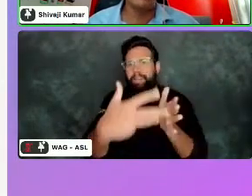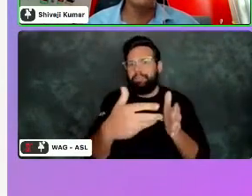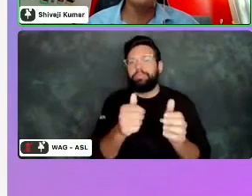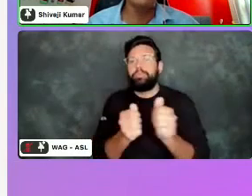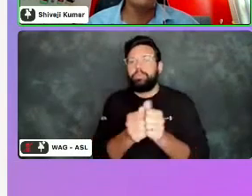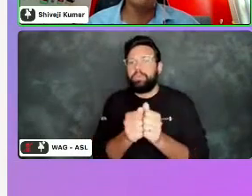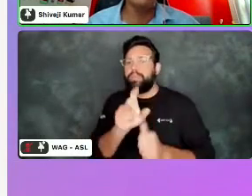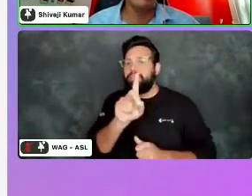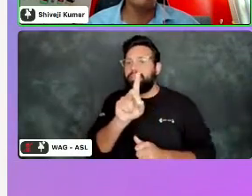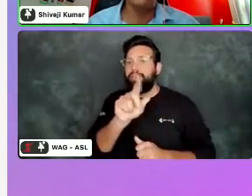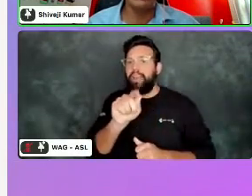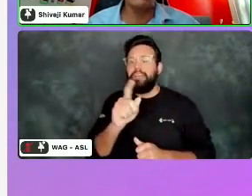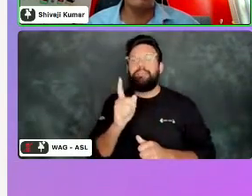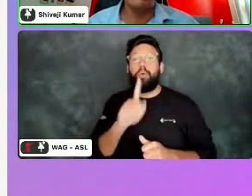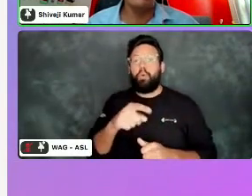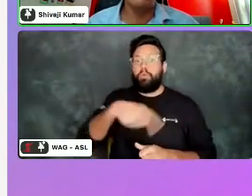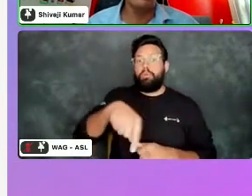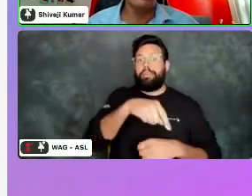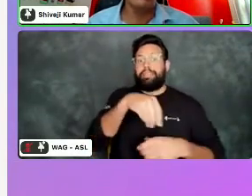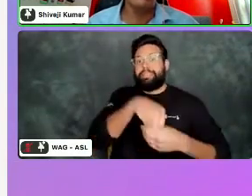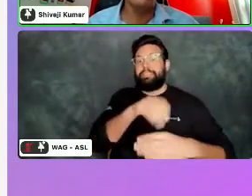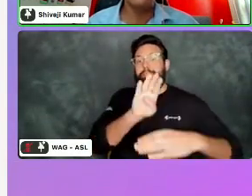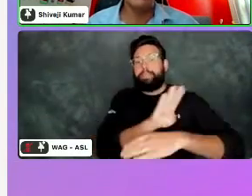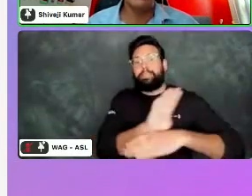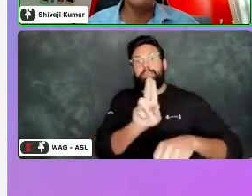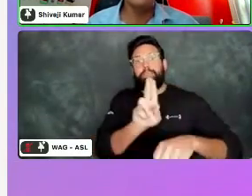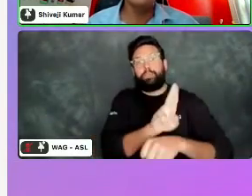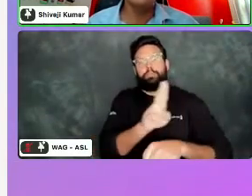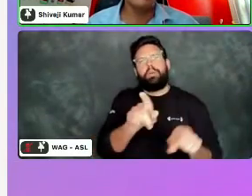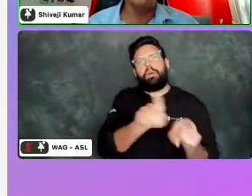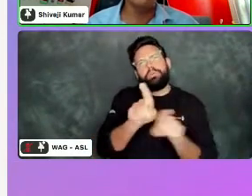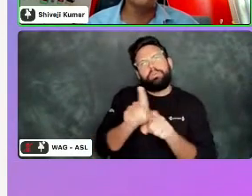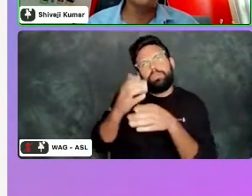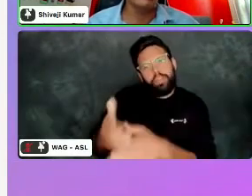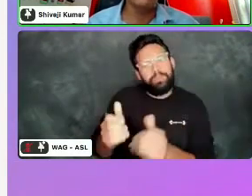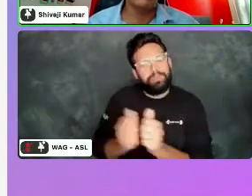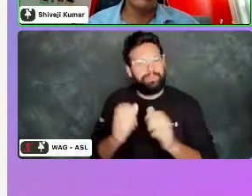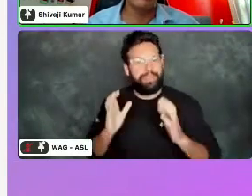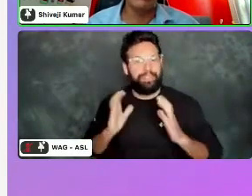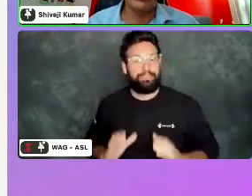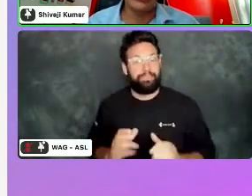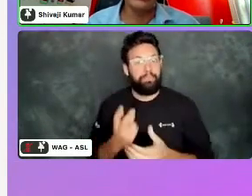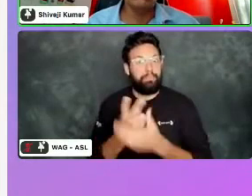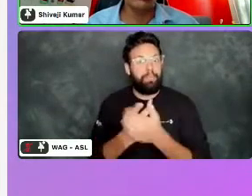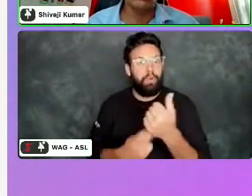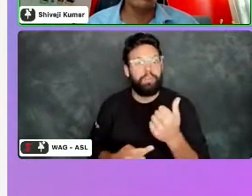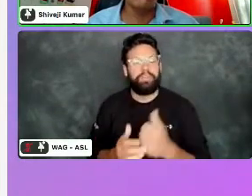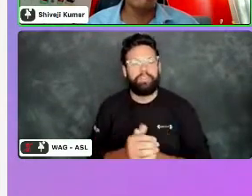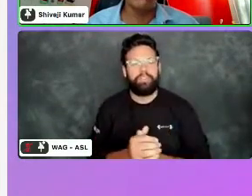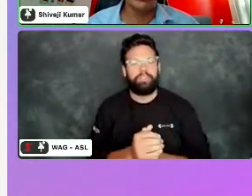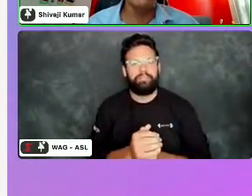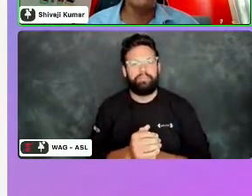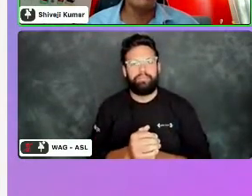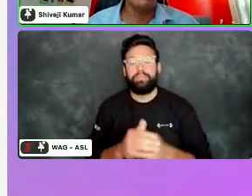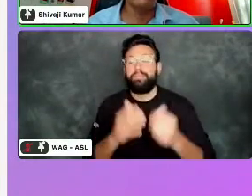as well as when they interact with customers. So getting these tables and their heading structure right